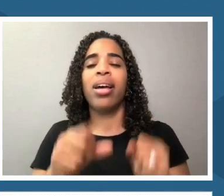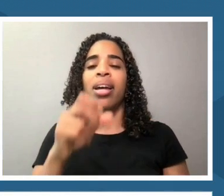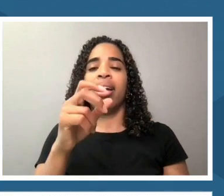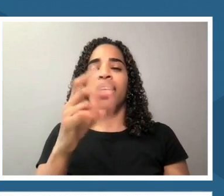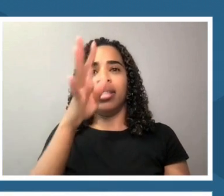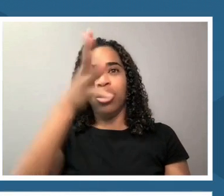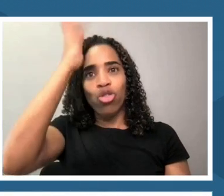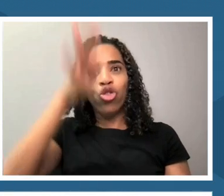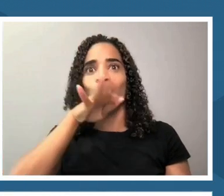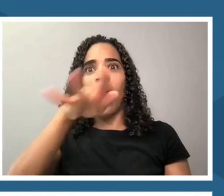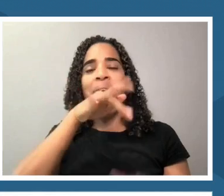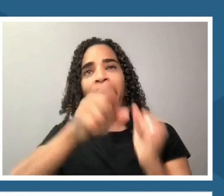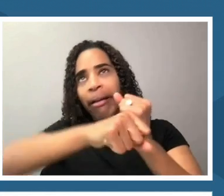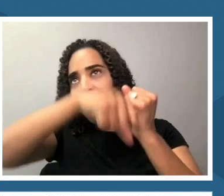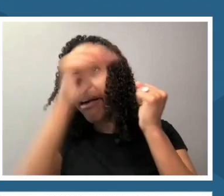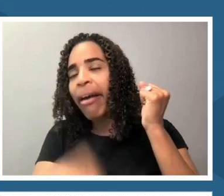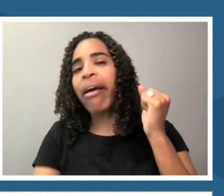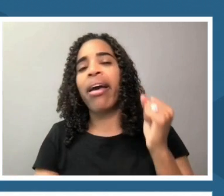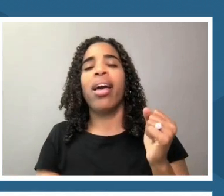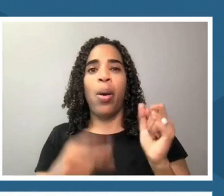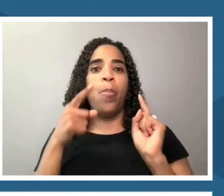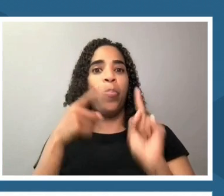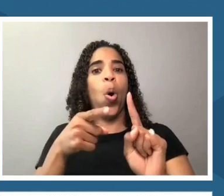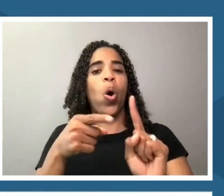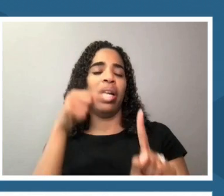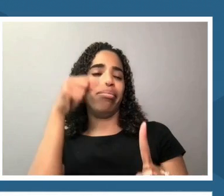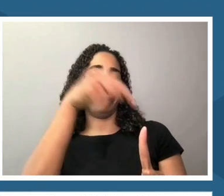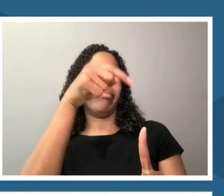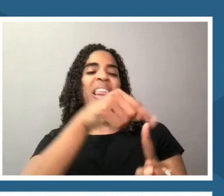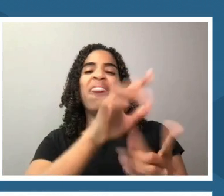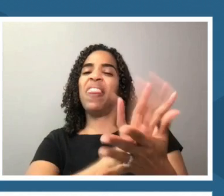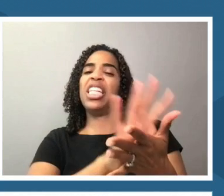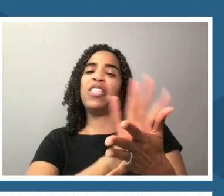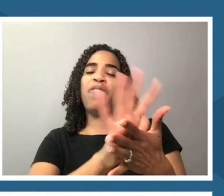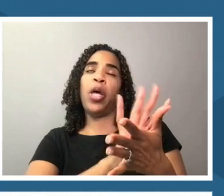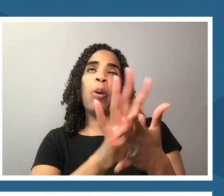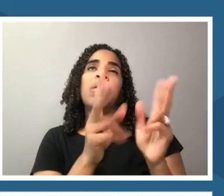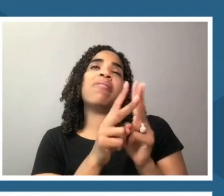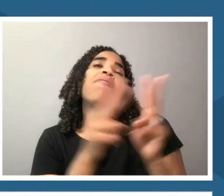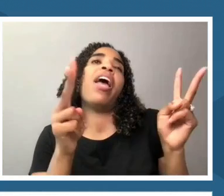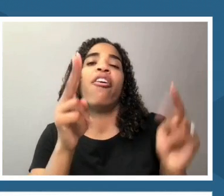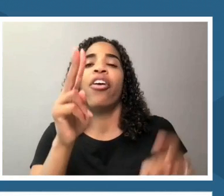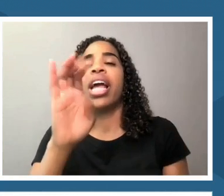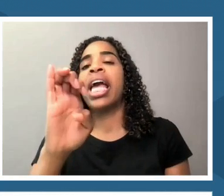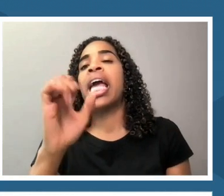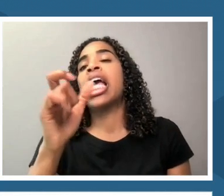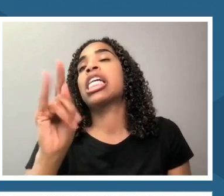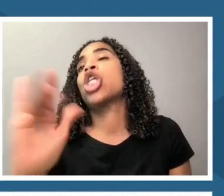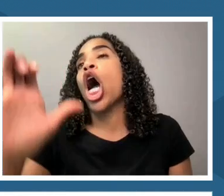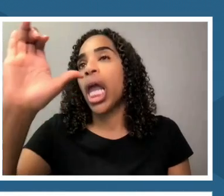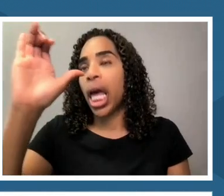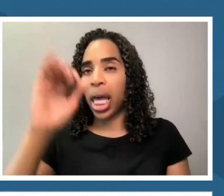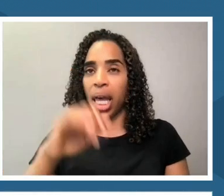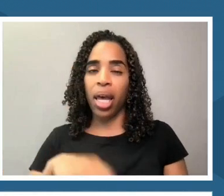trying to do this all to convey how this film is super exotic and it's like an oriental film